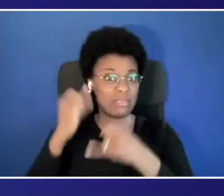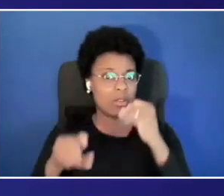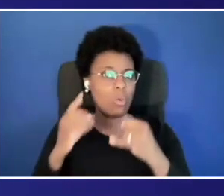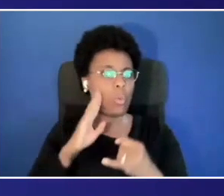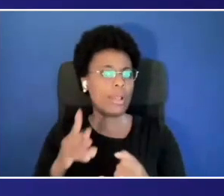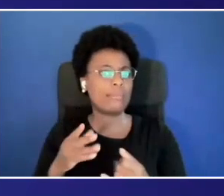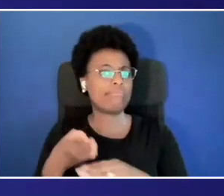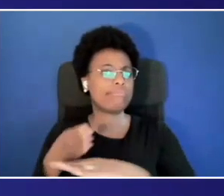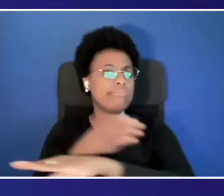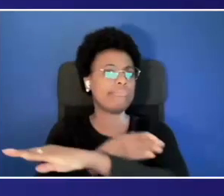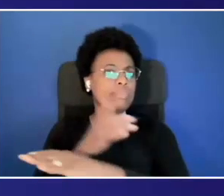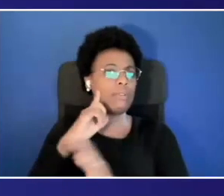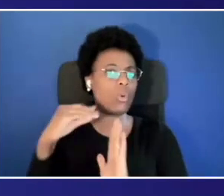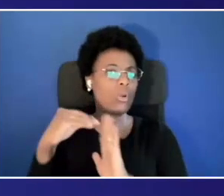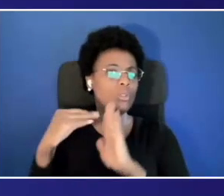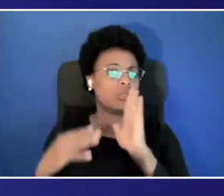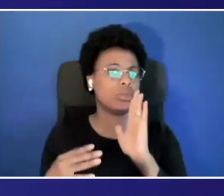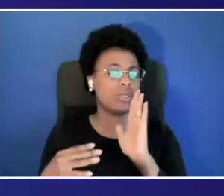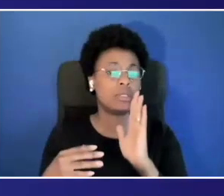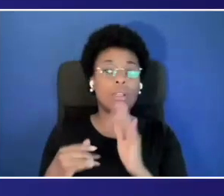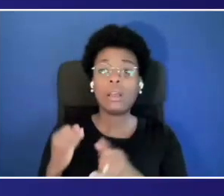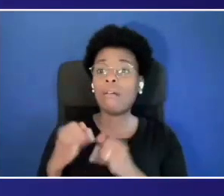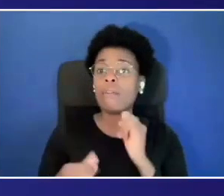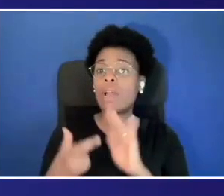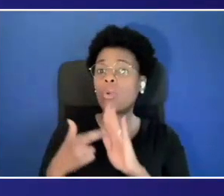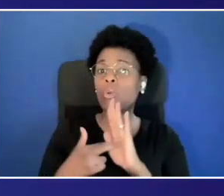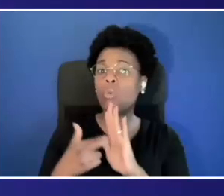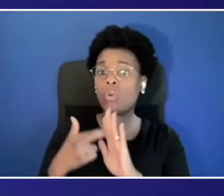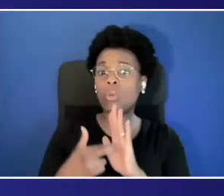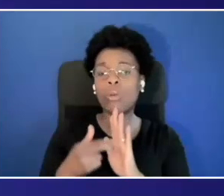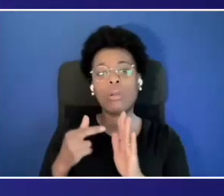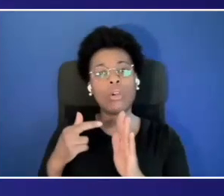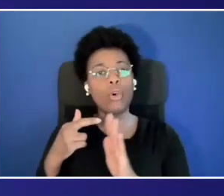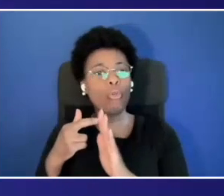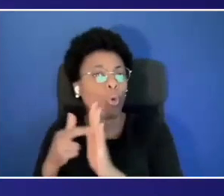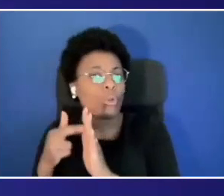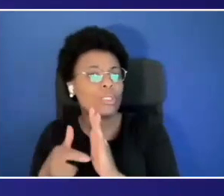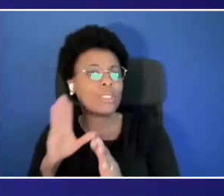The final rules or rules. Will advance educational opportunity for millions of students and their families begin to reverse the ongoing problem of rising college cost and provide a path for institutions to truly innovate.